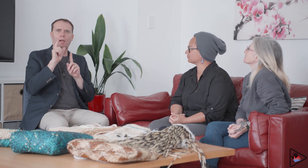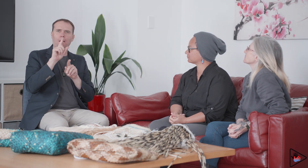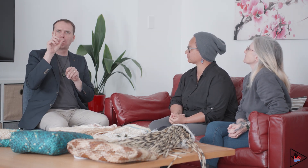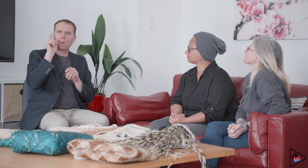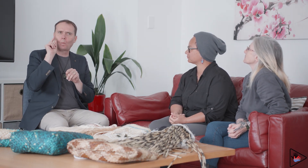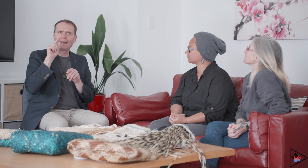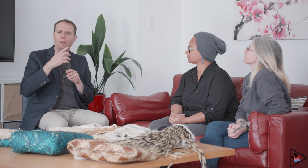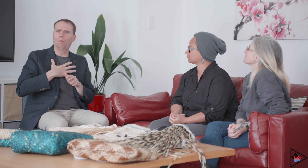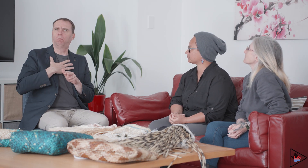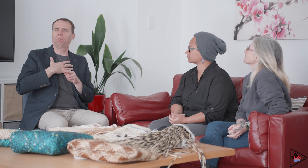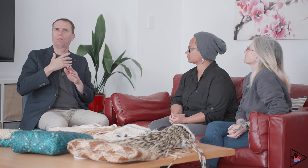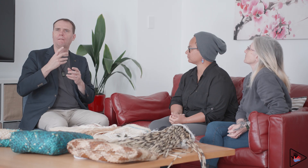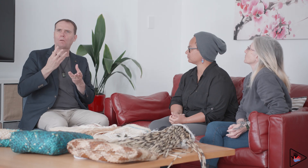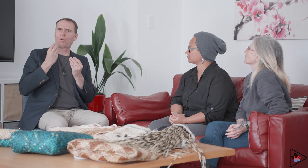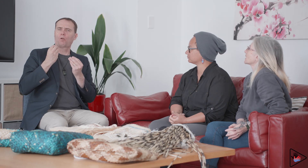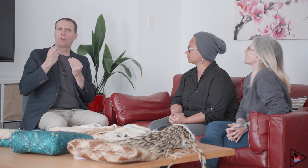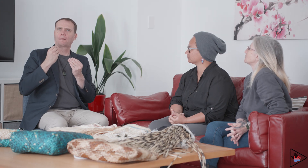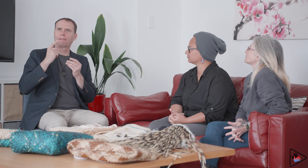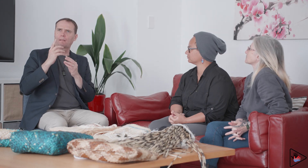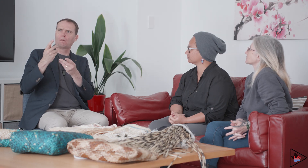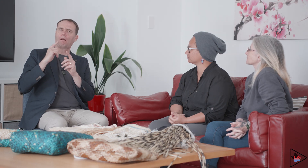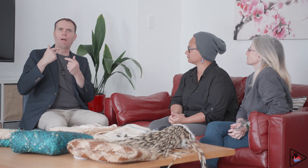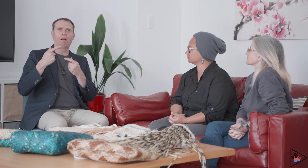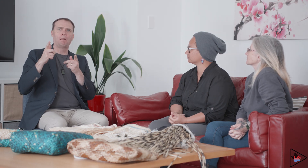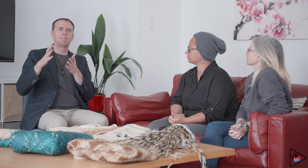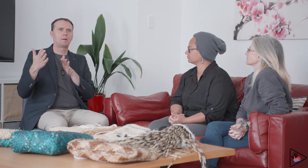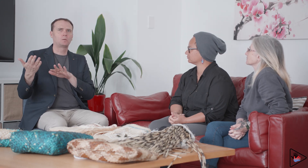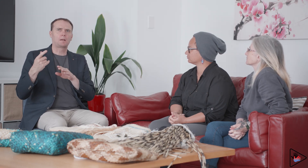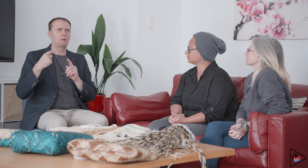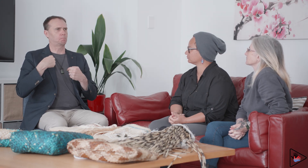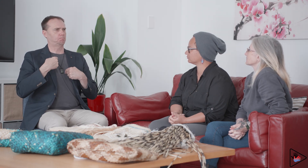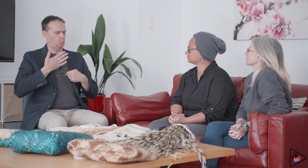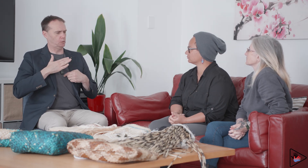you talked a bit about about what you learned from Michael Wii when you were at school and he